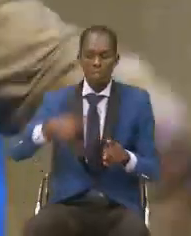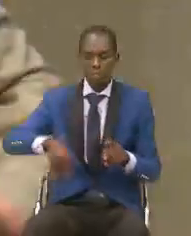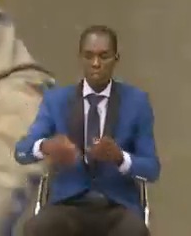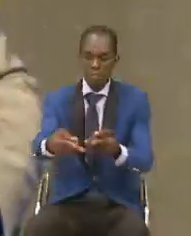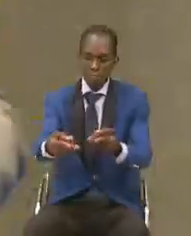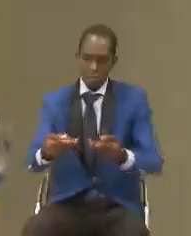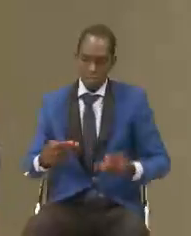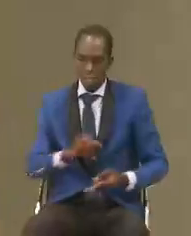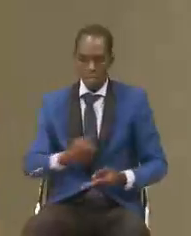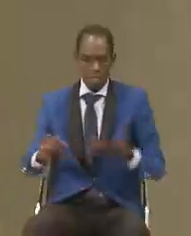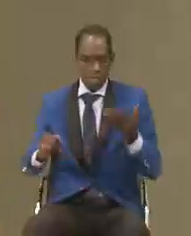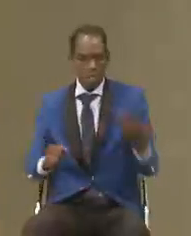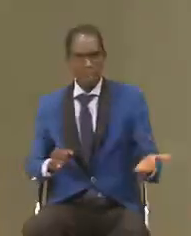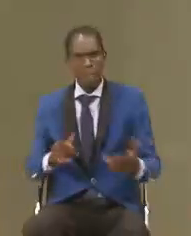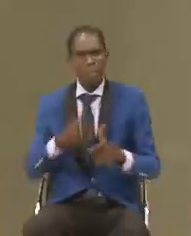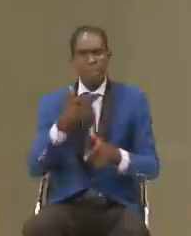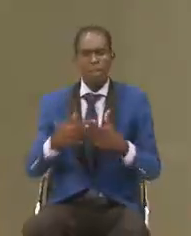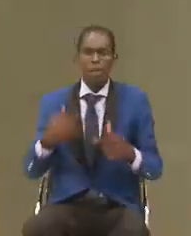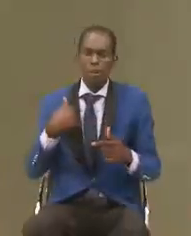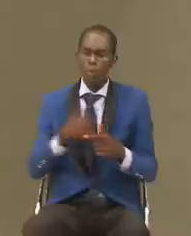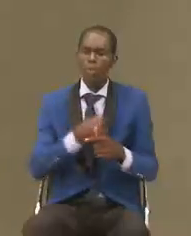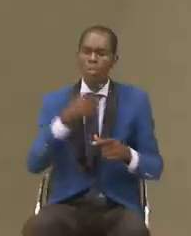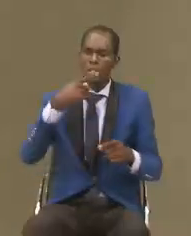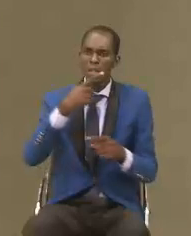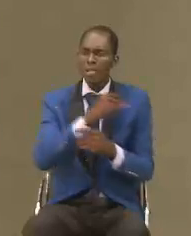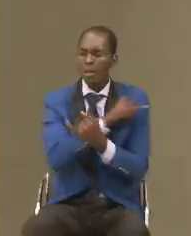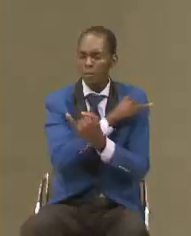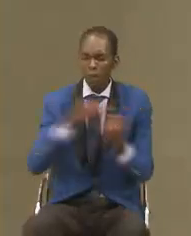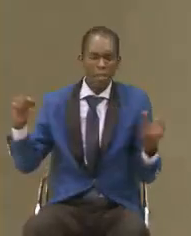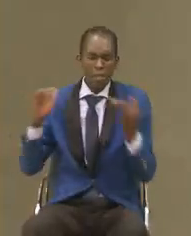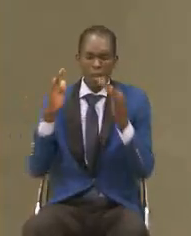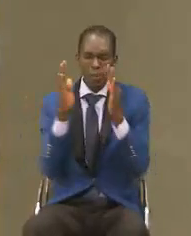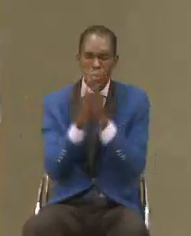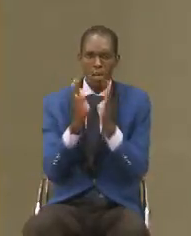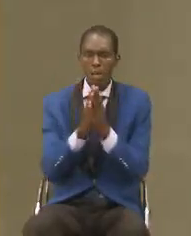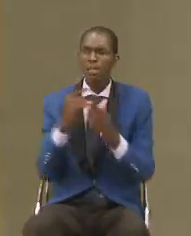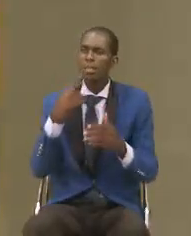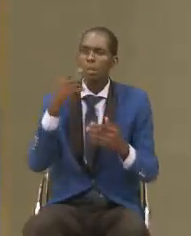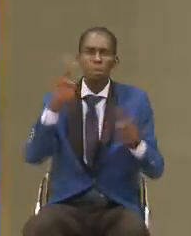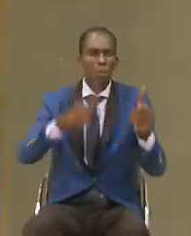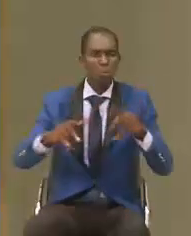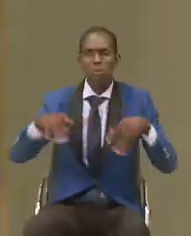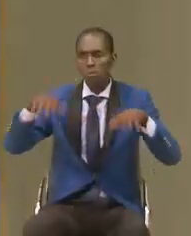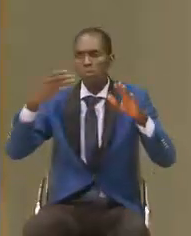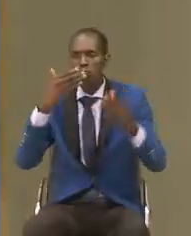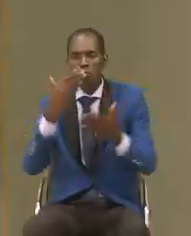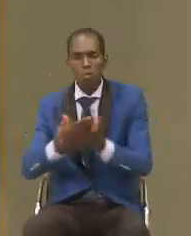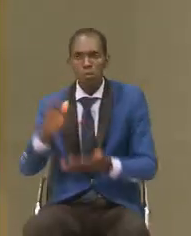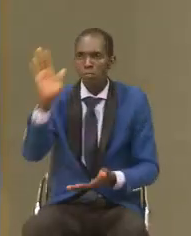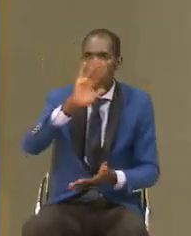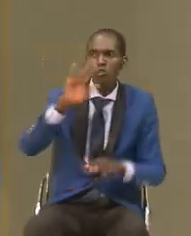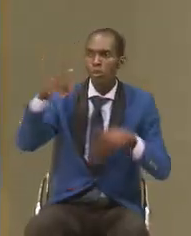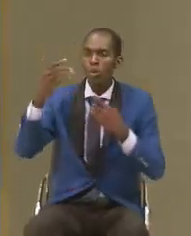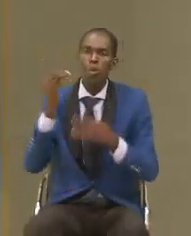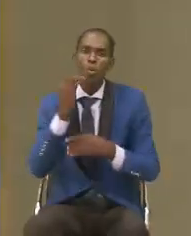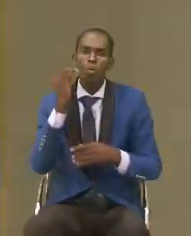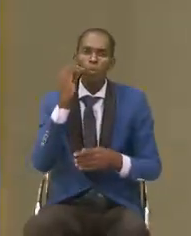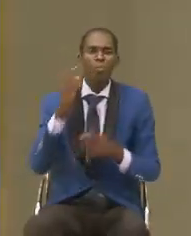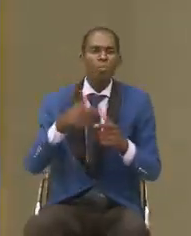testimony she was still lying down there and then we said the final prayer to dismiss the people